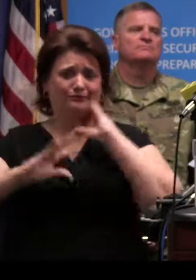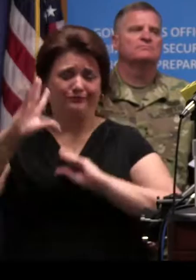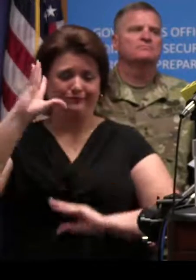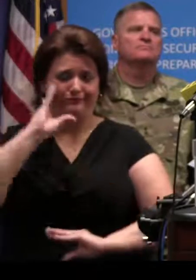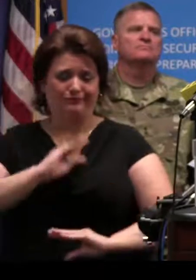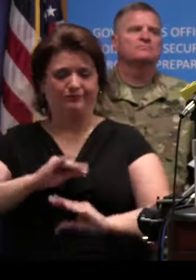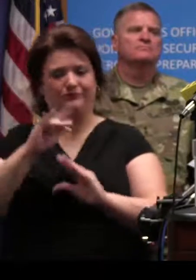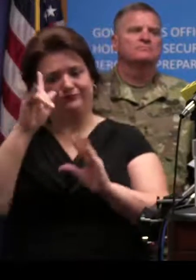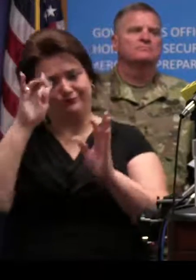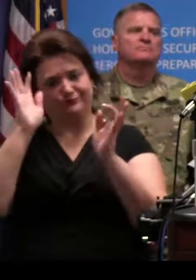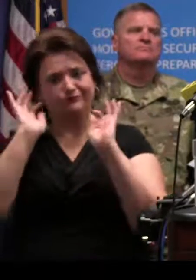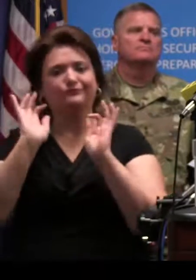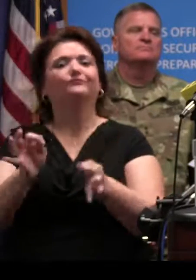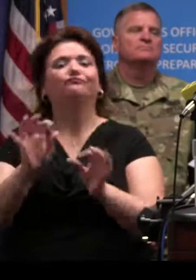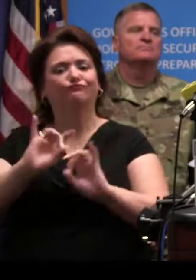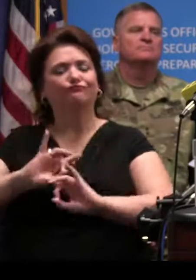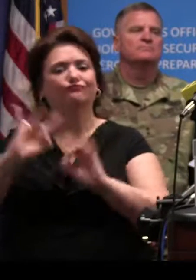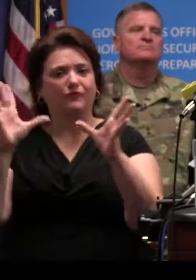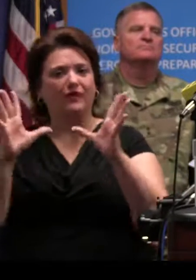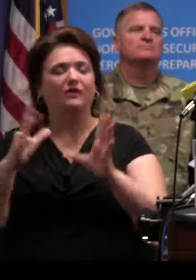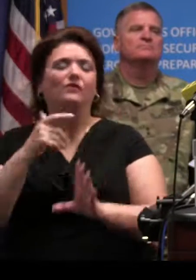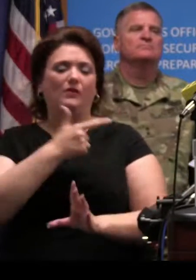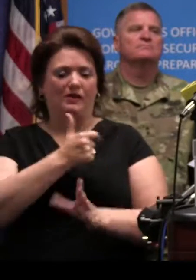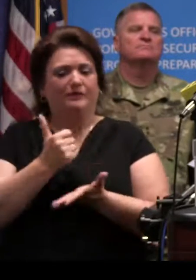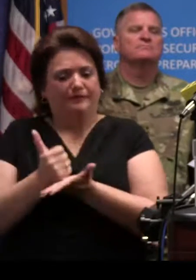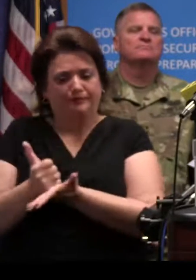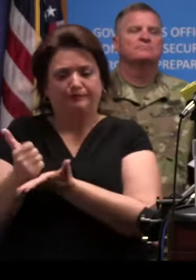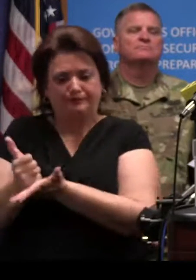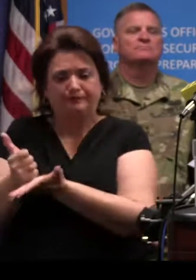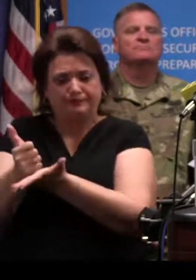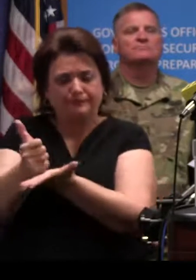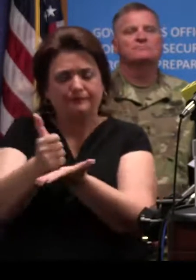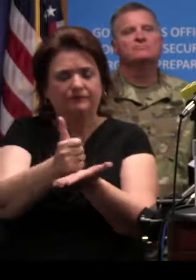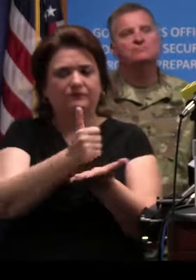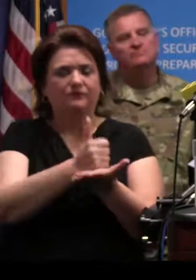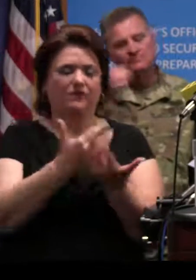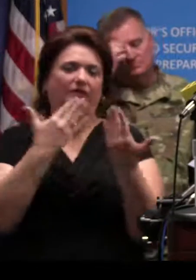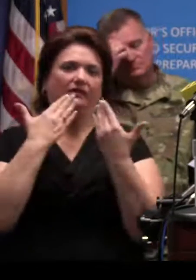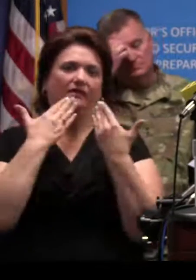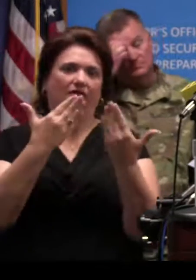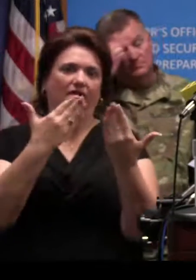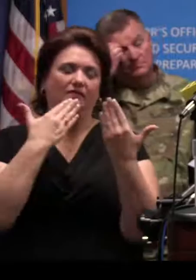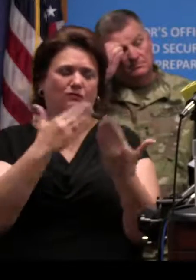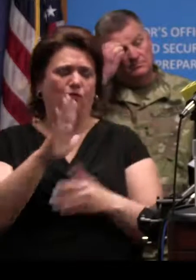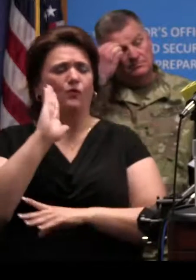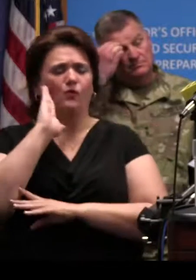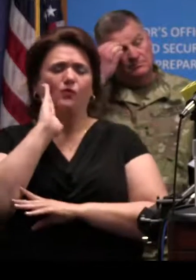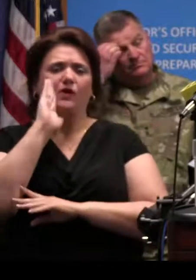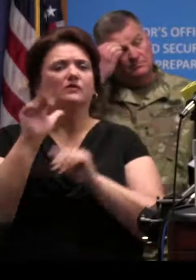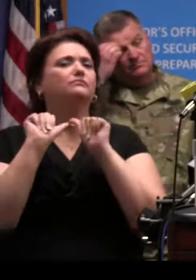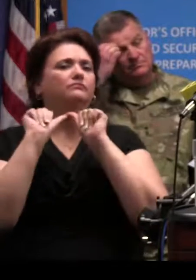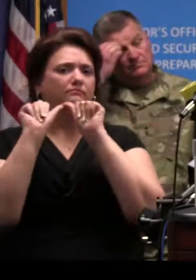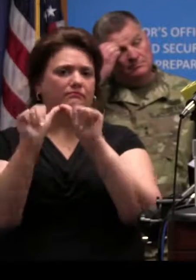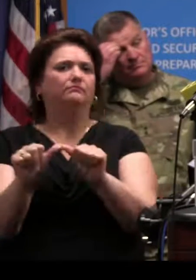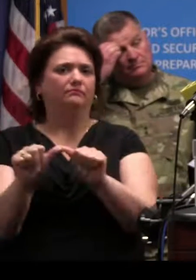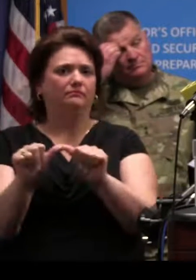been able to render assistance and I want to thank them for them course that's something he's going to continue to do is make a move forward so he'll